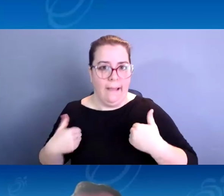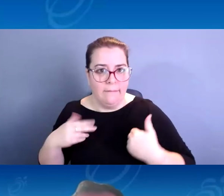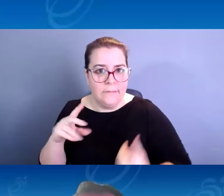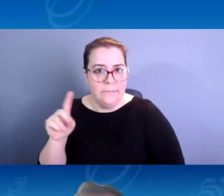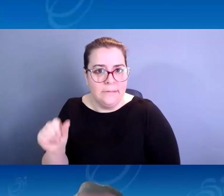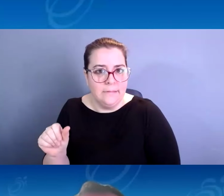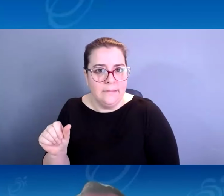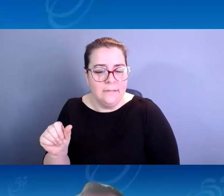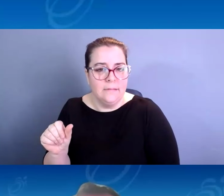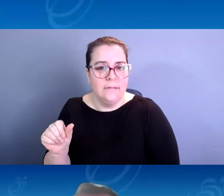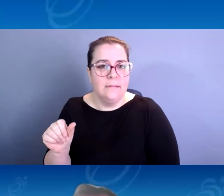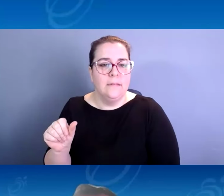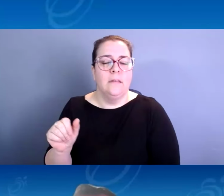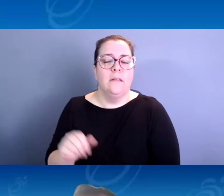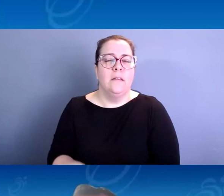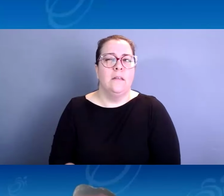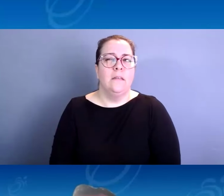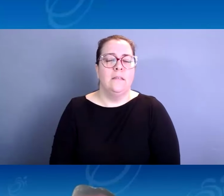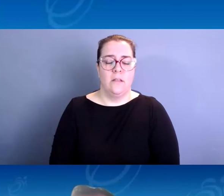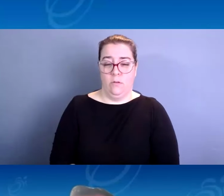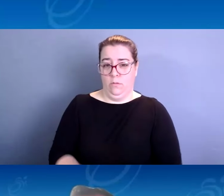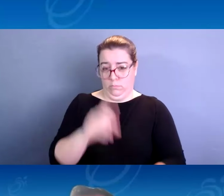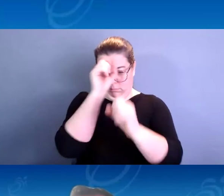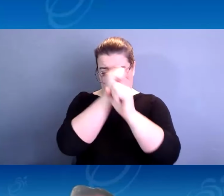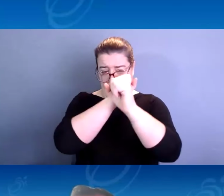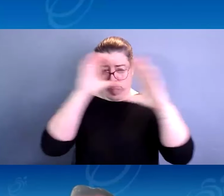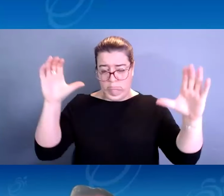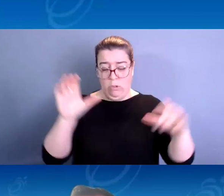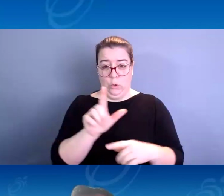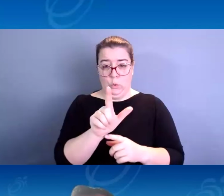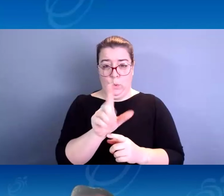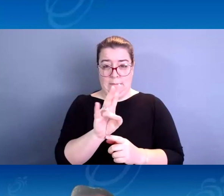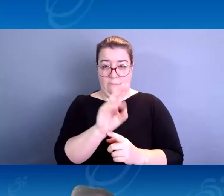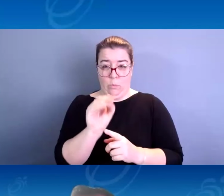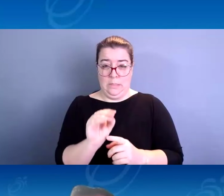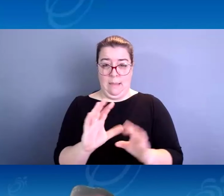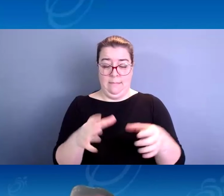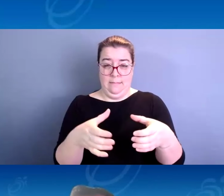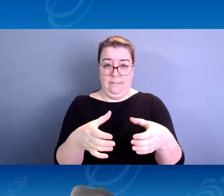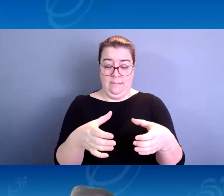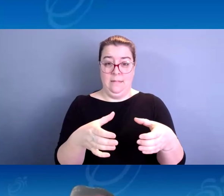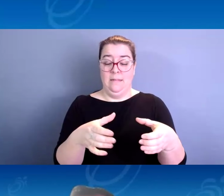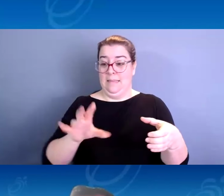Within that 27%, 70% of those disabilities are actually non apparent,